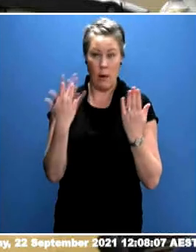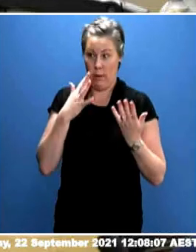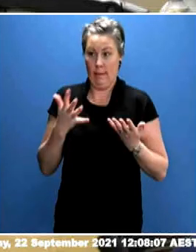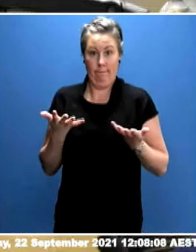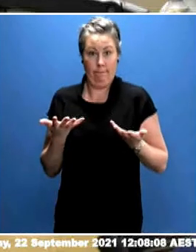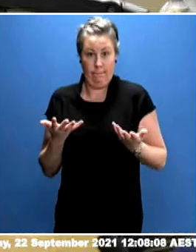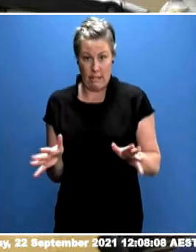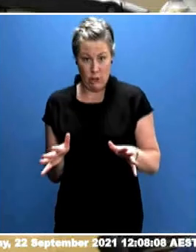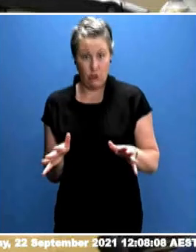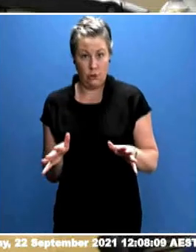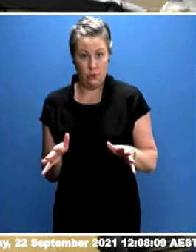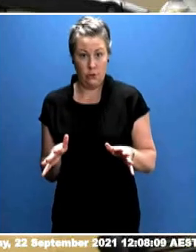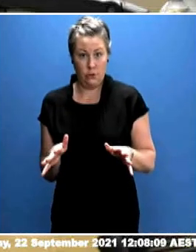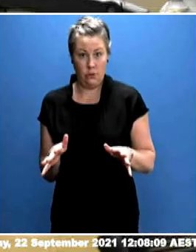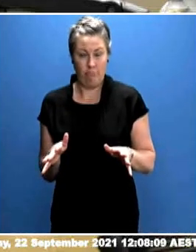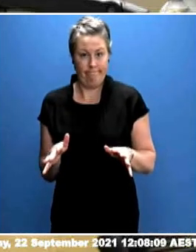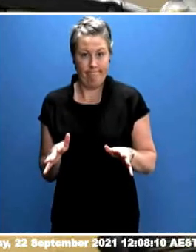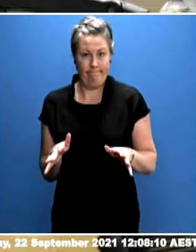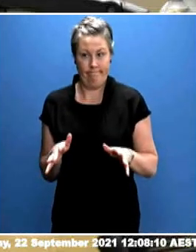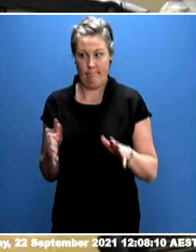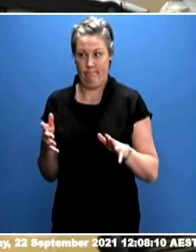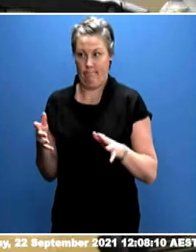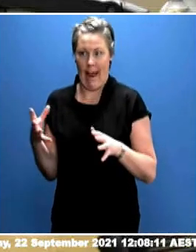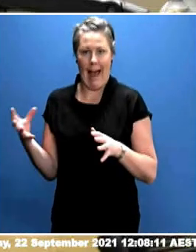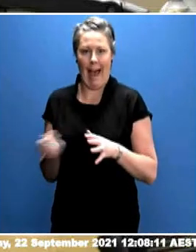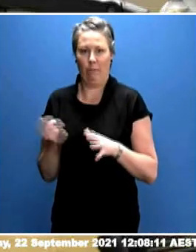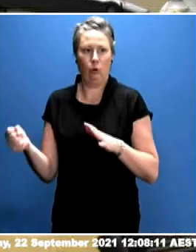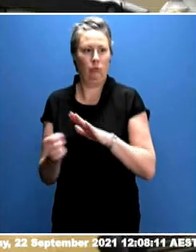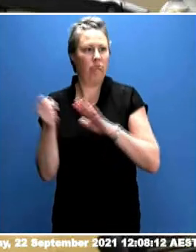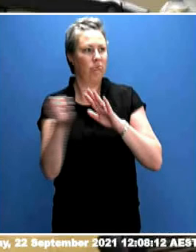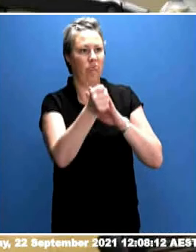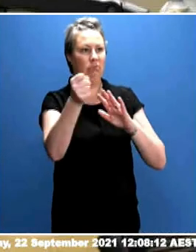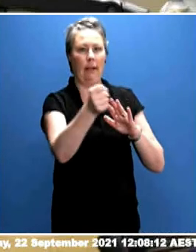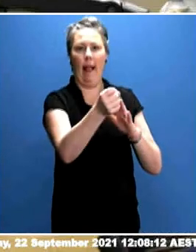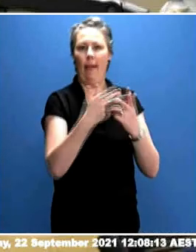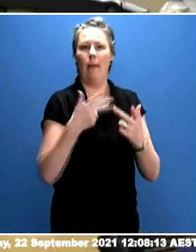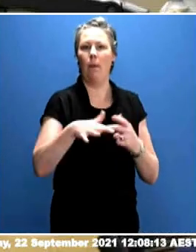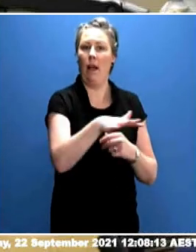is finished and they are no longer there but placed elsewhere, is there